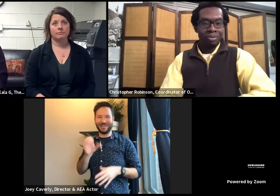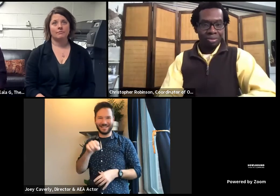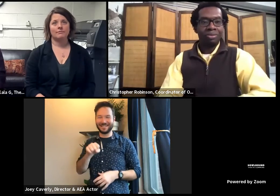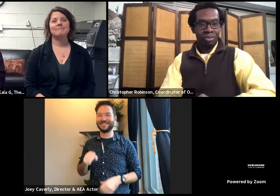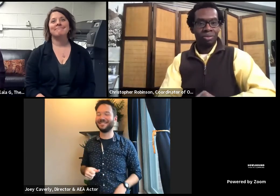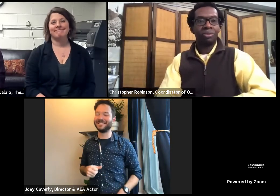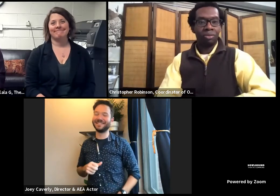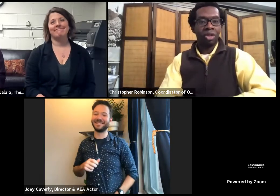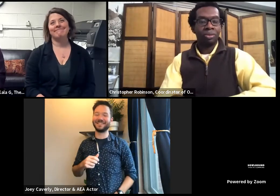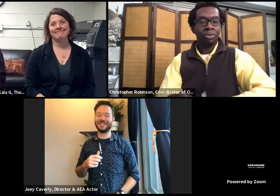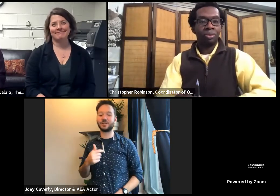Yes, I am an director.